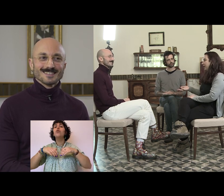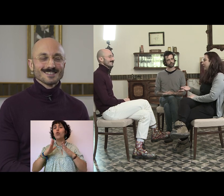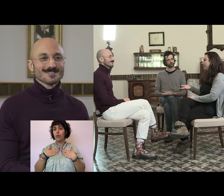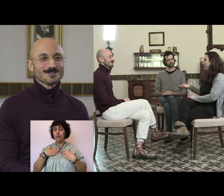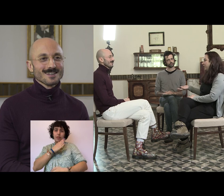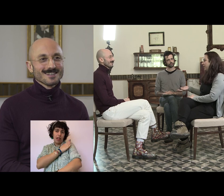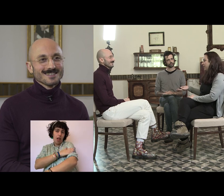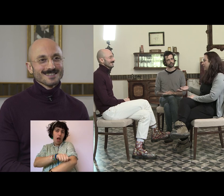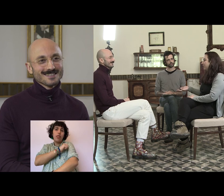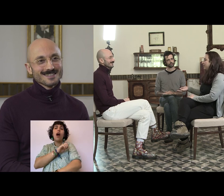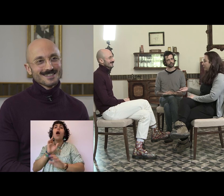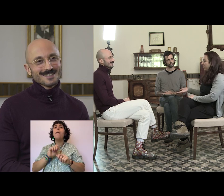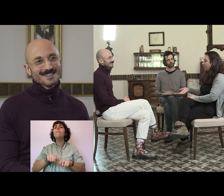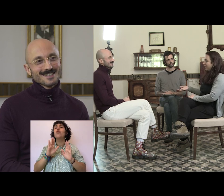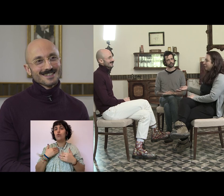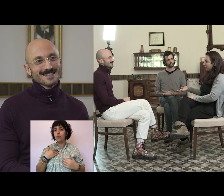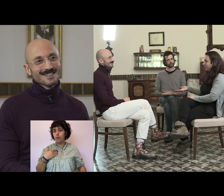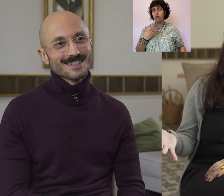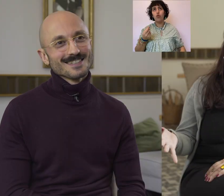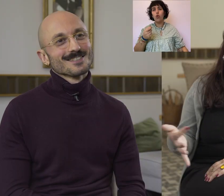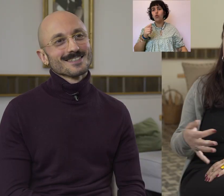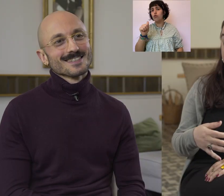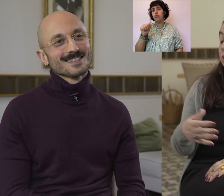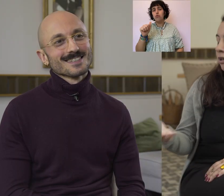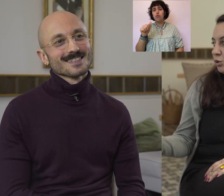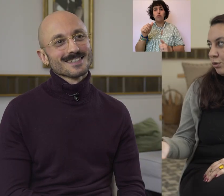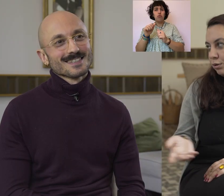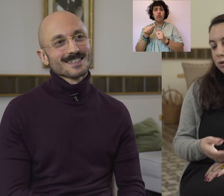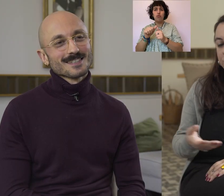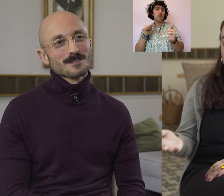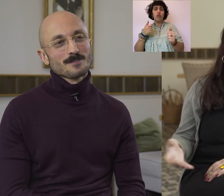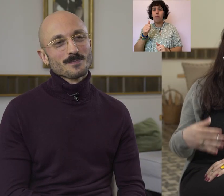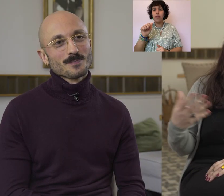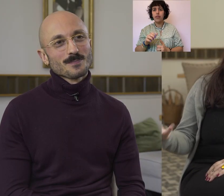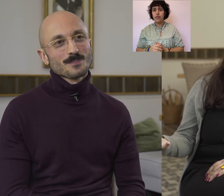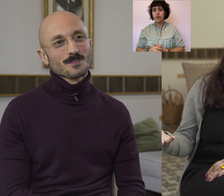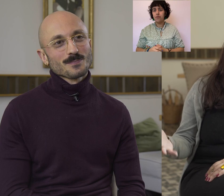And well, of course, especially in the summer, I was so scared for a while I wasn't wearing white clothes